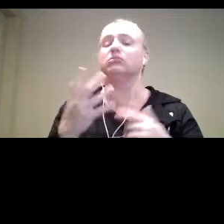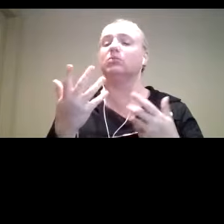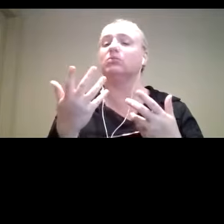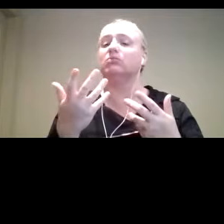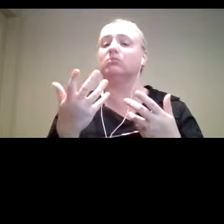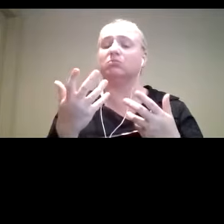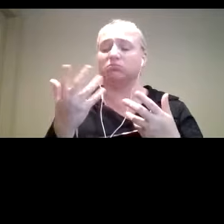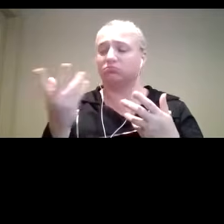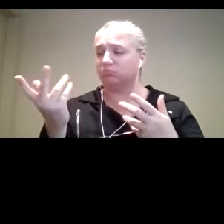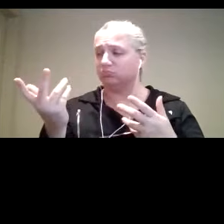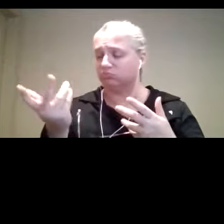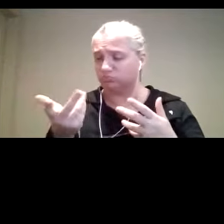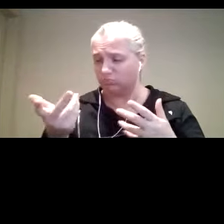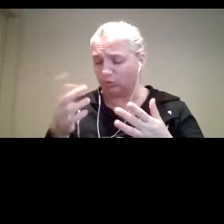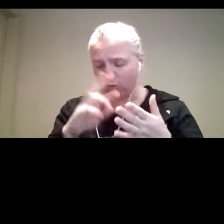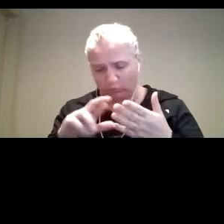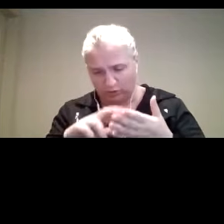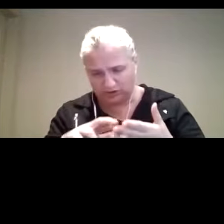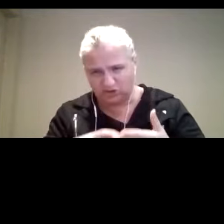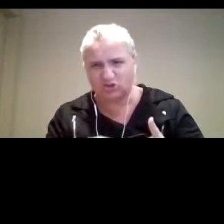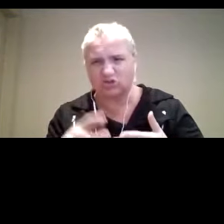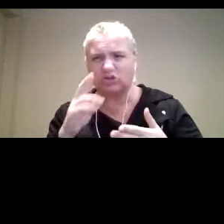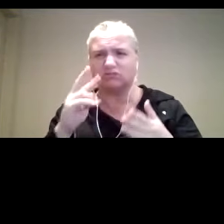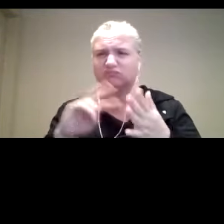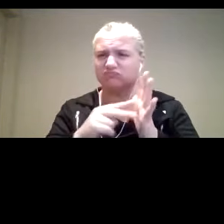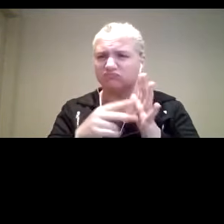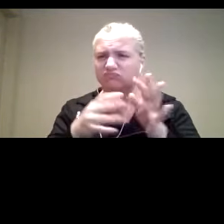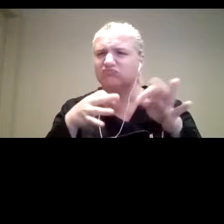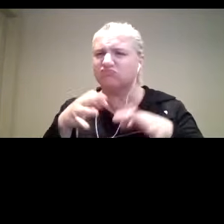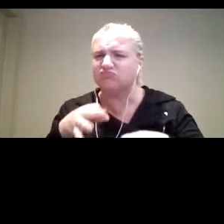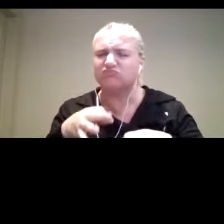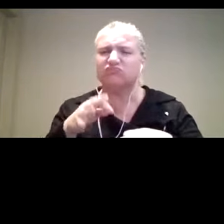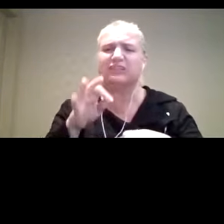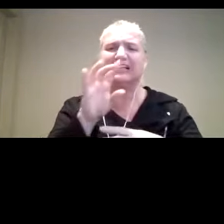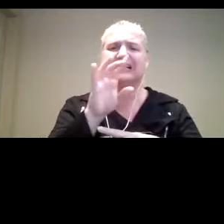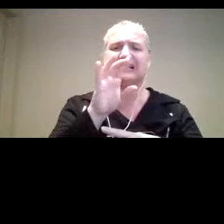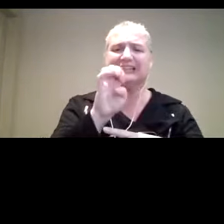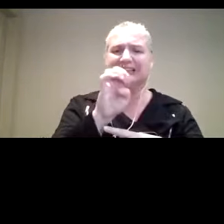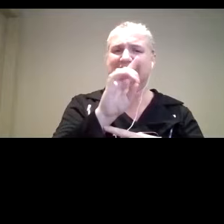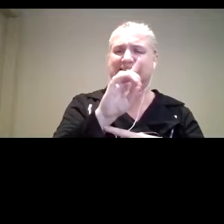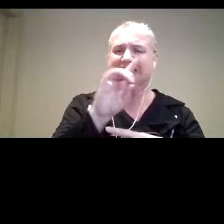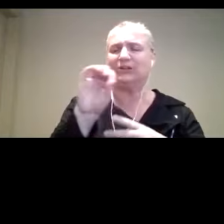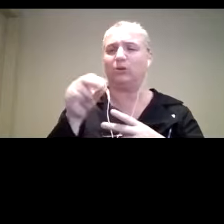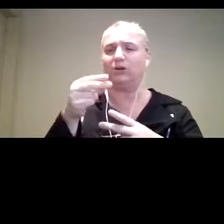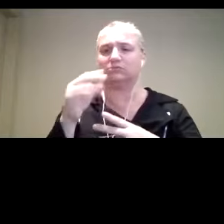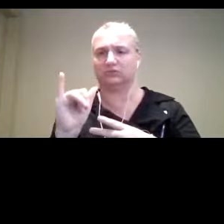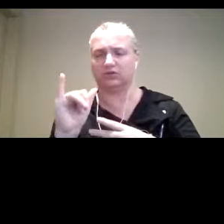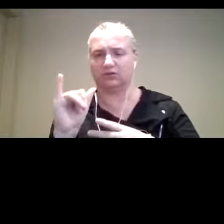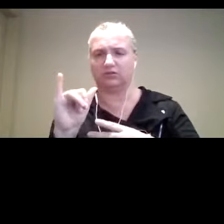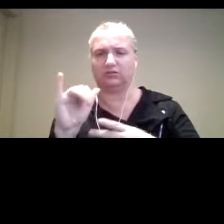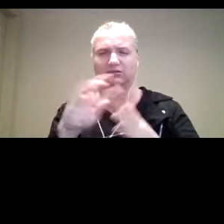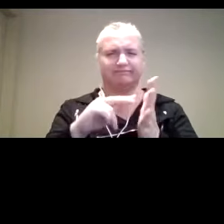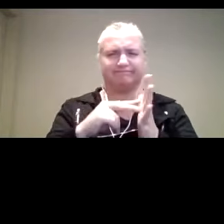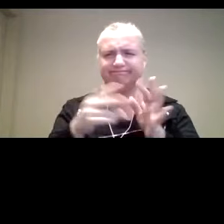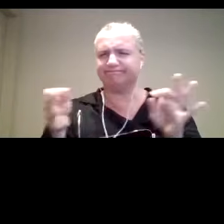is that the definitions of ED and OHI, so emotional disturbance and other health impairment